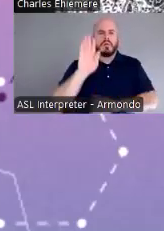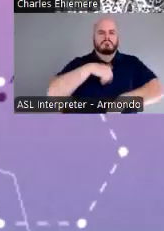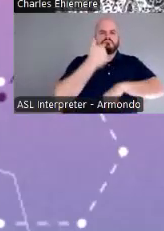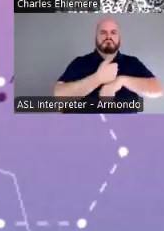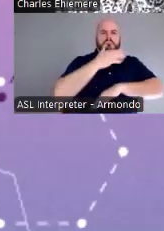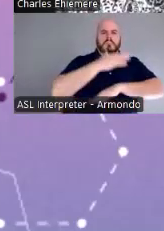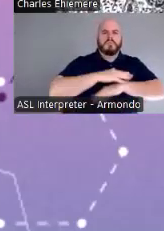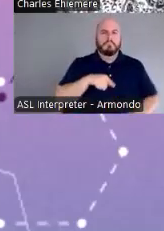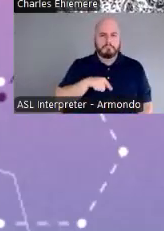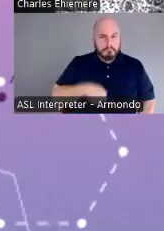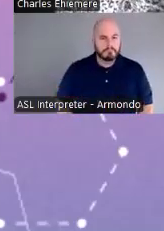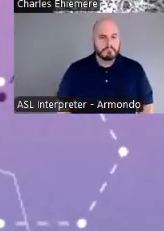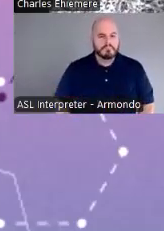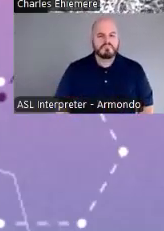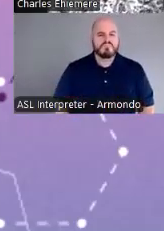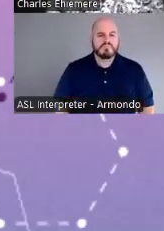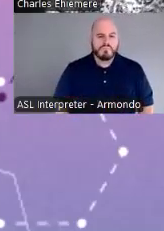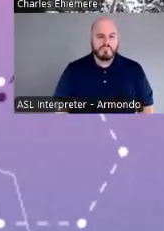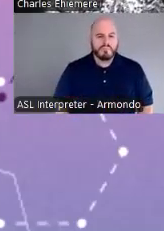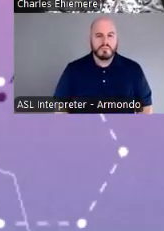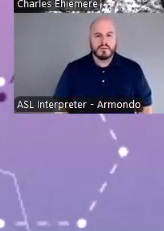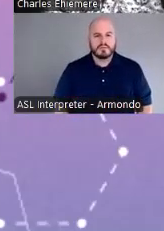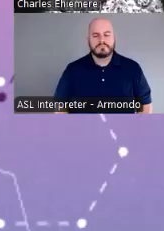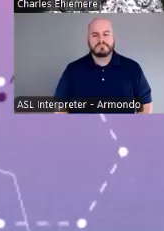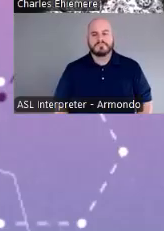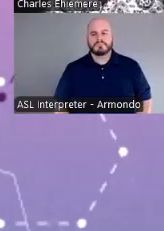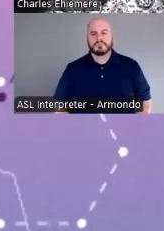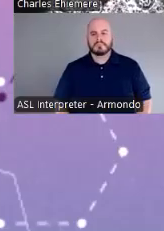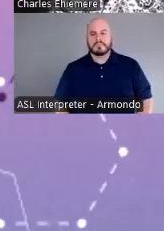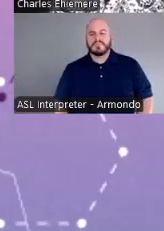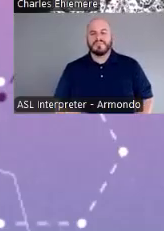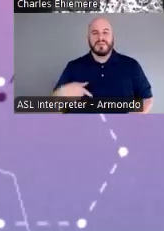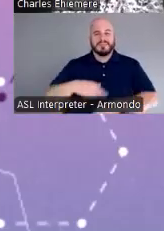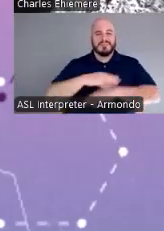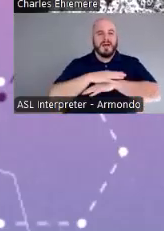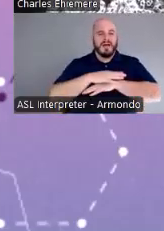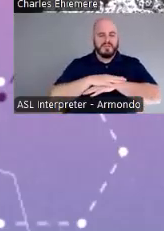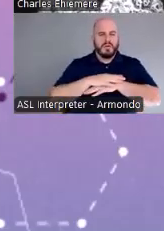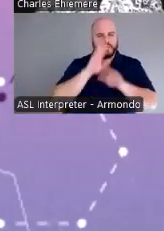Now, this is talking about the user design.